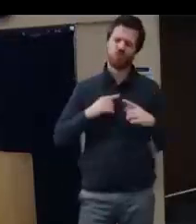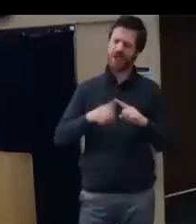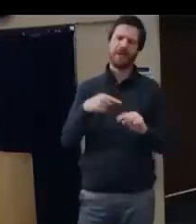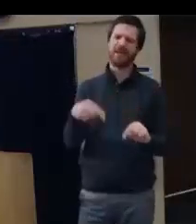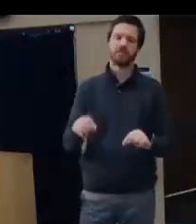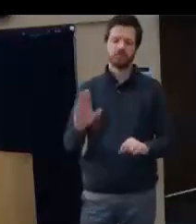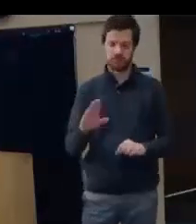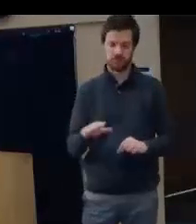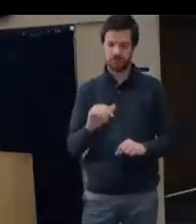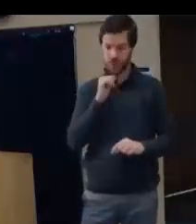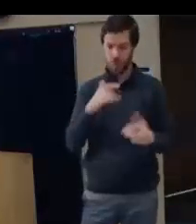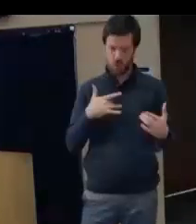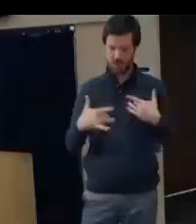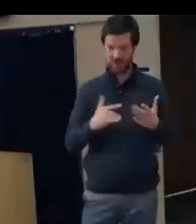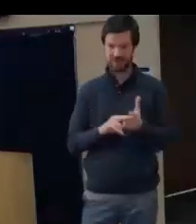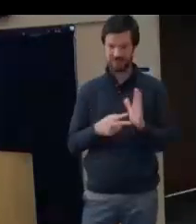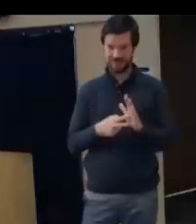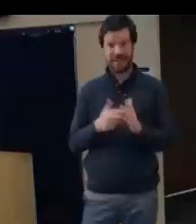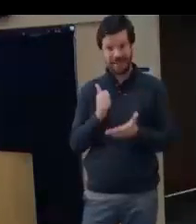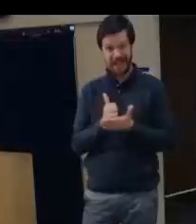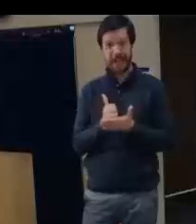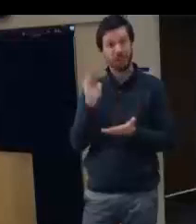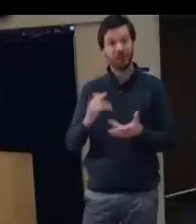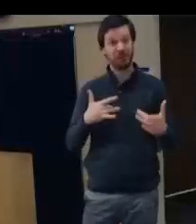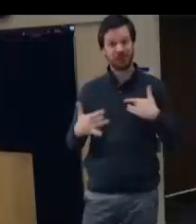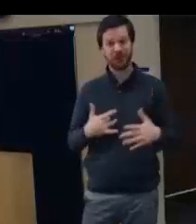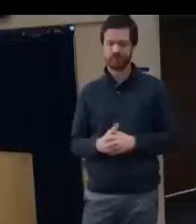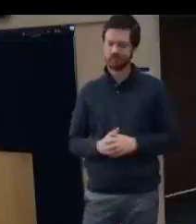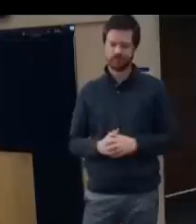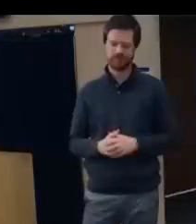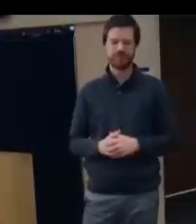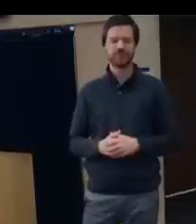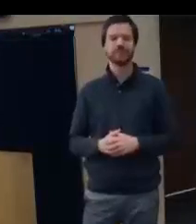of the world has saying don't worry about this ever help people stop worrying say things like